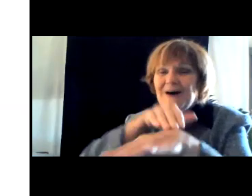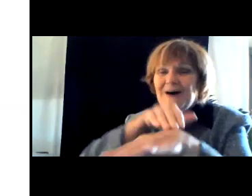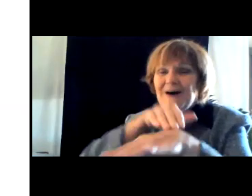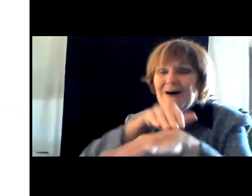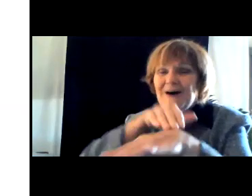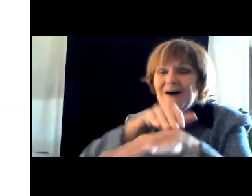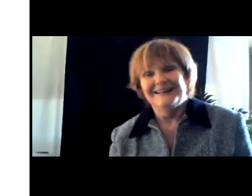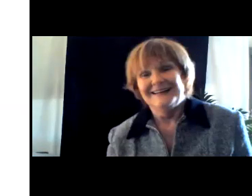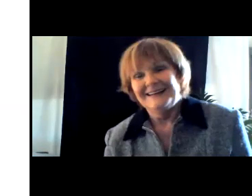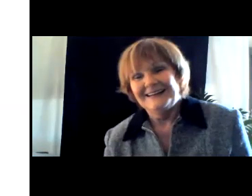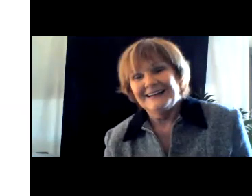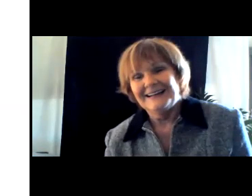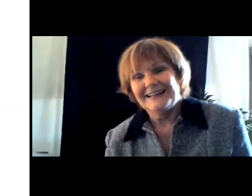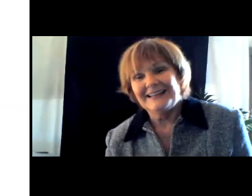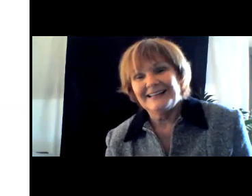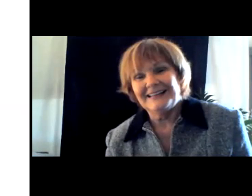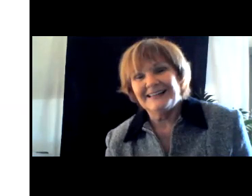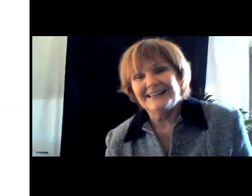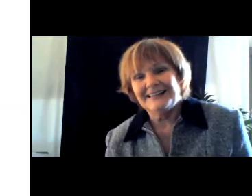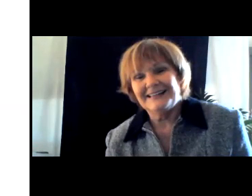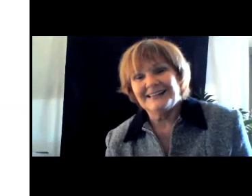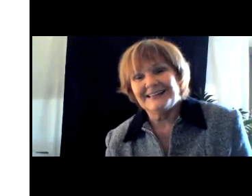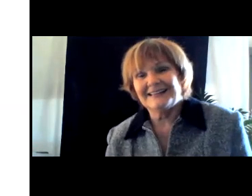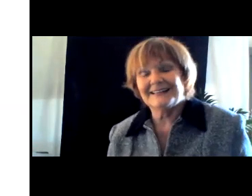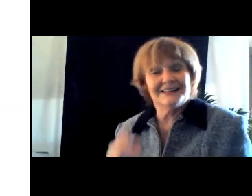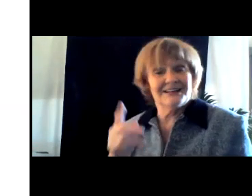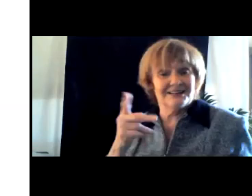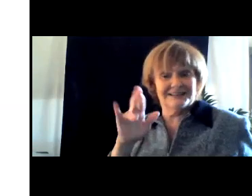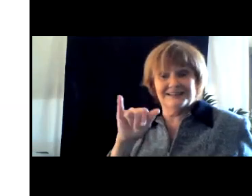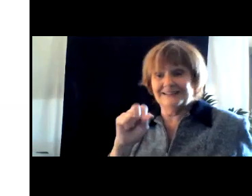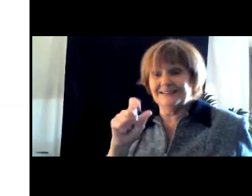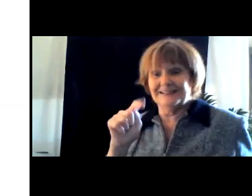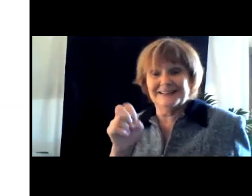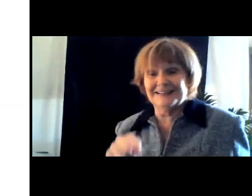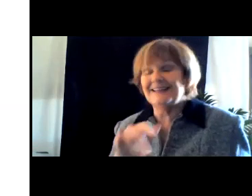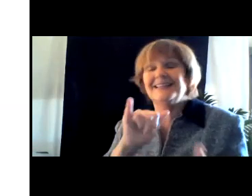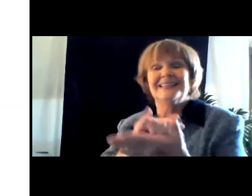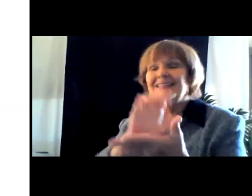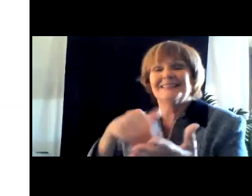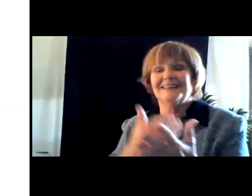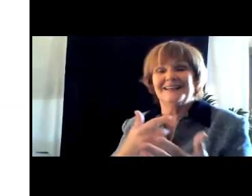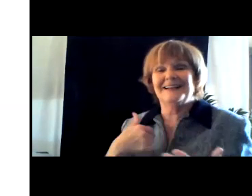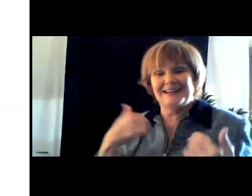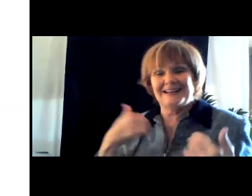Anything else, Kristen, comments or stories? [Kristen] That's all I have right now. Elaine, do you have anything?